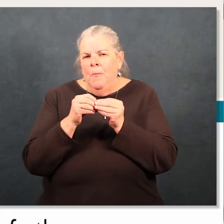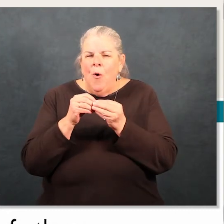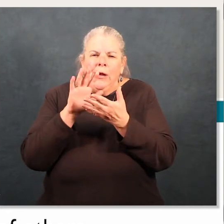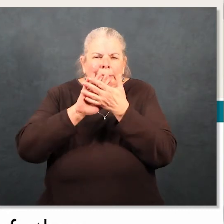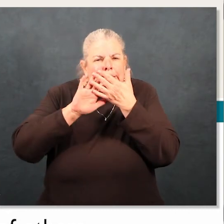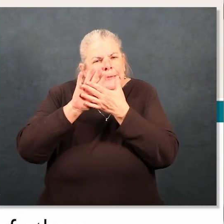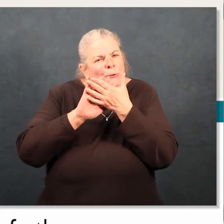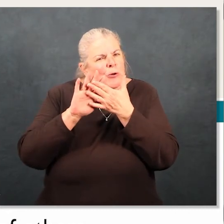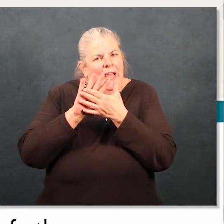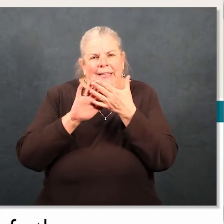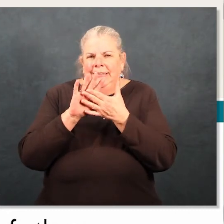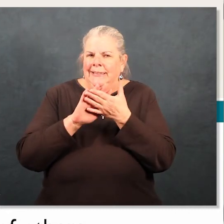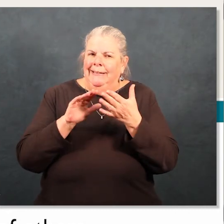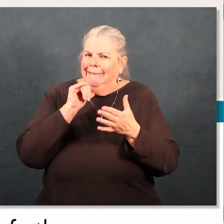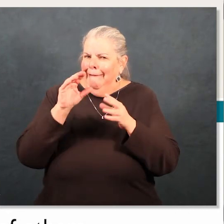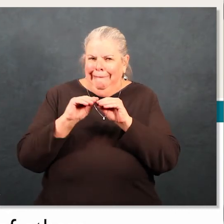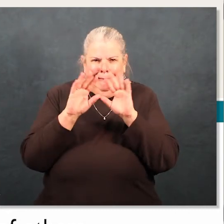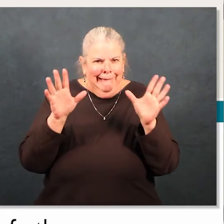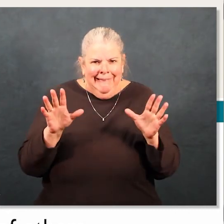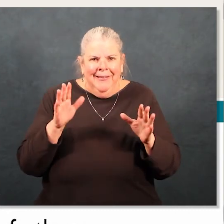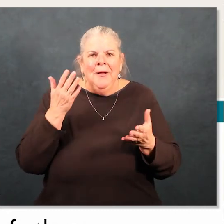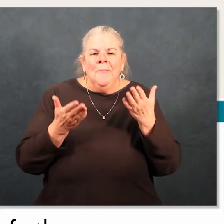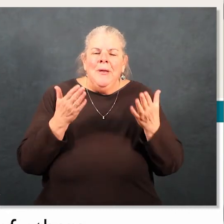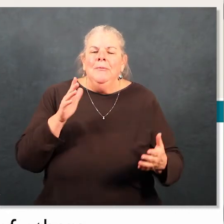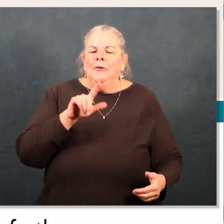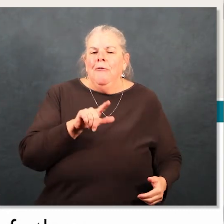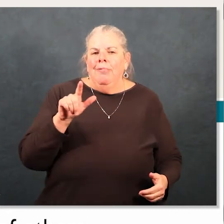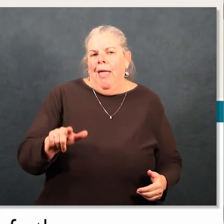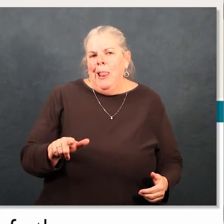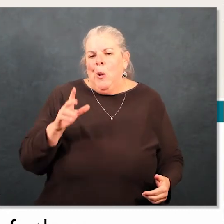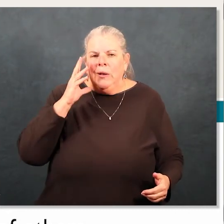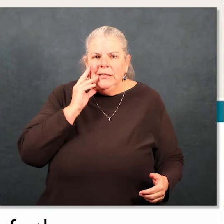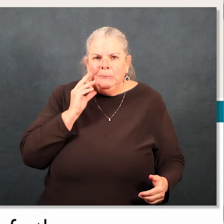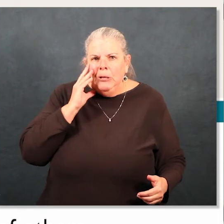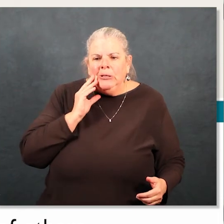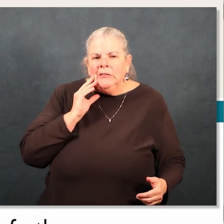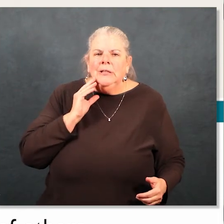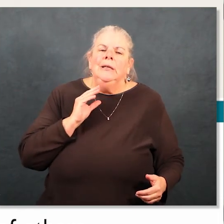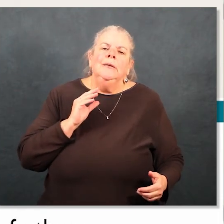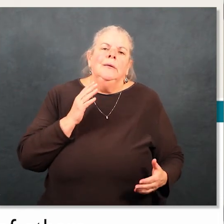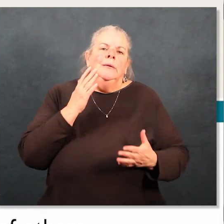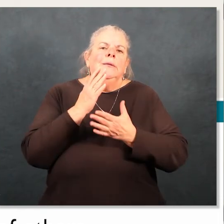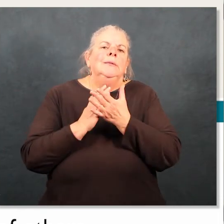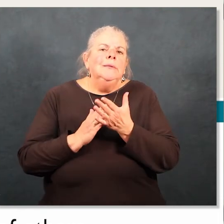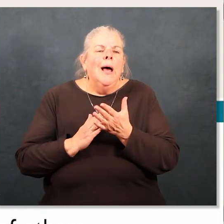where your landlord might be experiencing undue financial or administrative burden